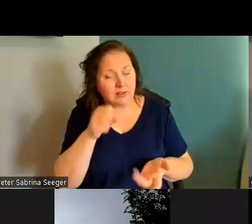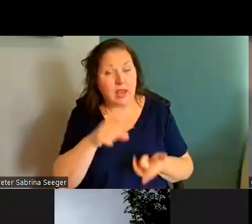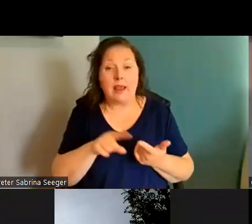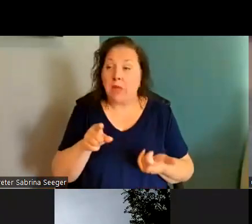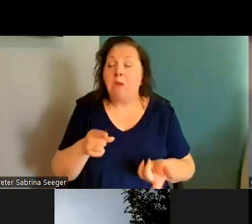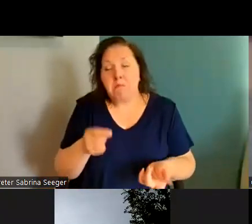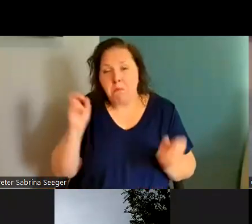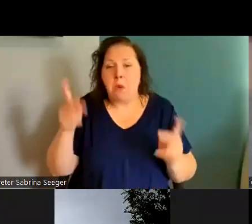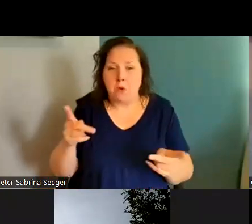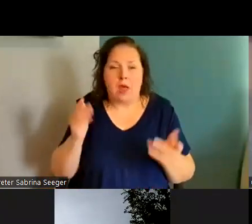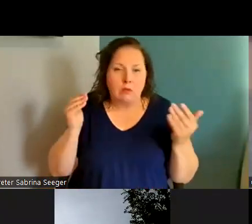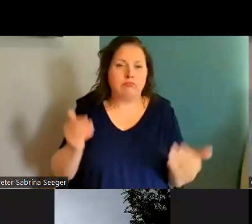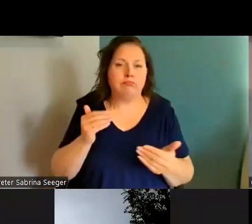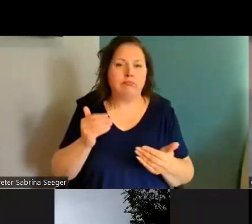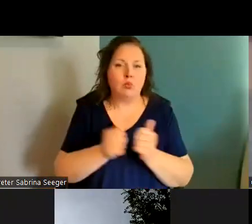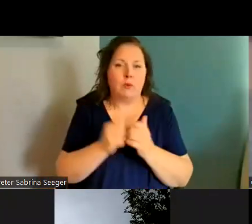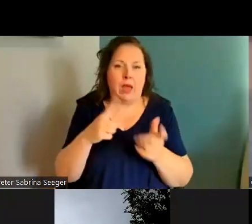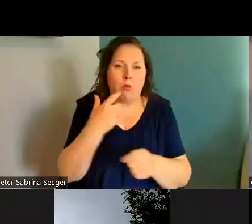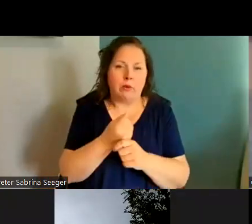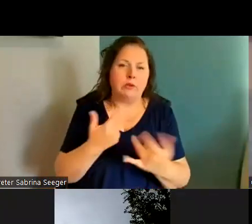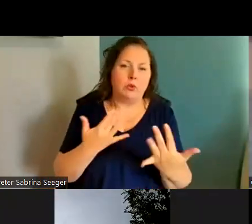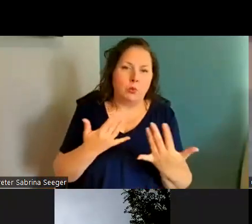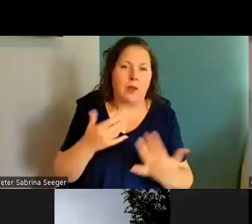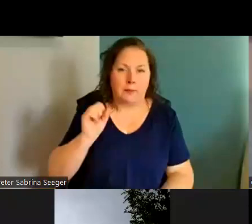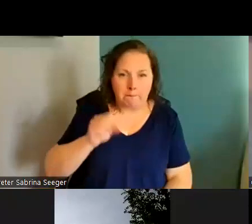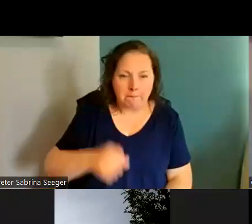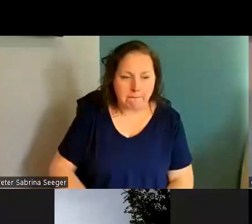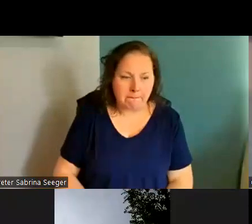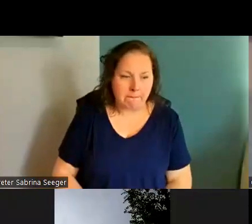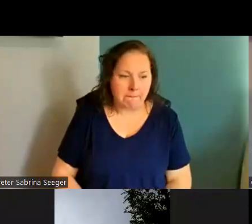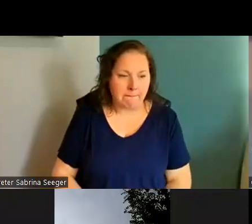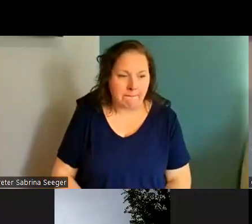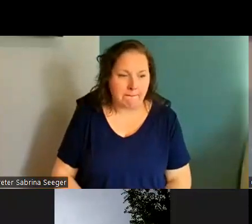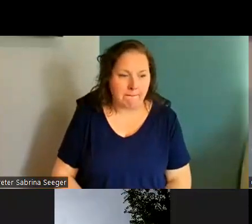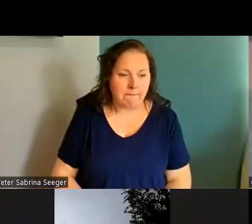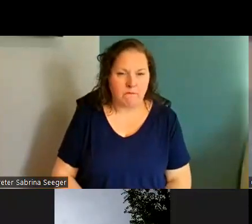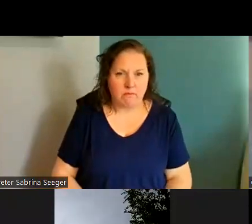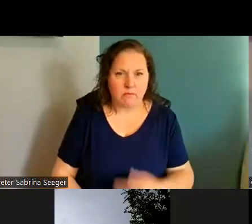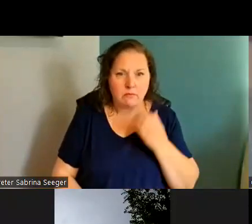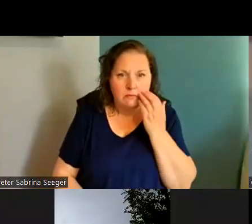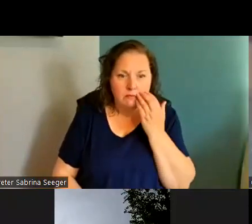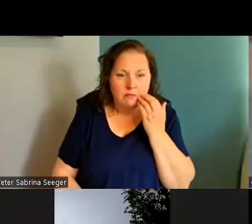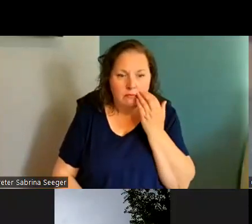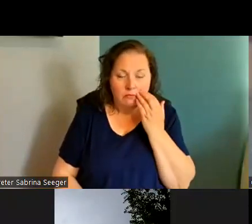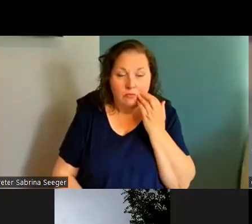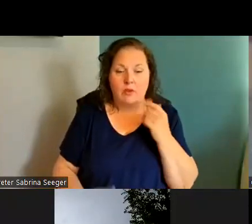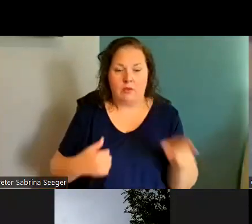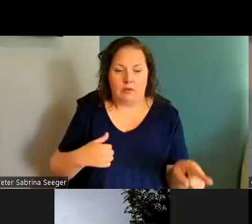then you can proceed without that year mark. Okay. I guess the question I would have then is